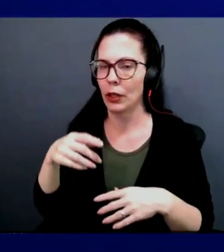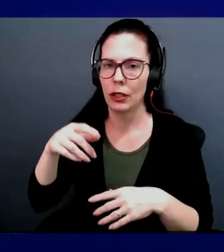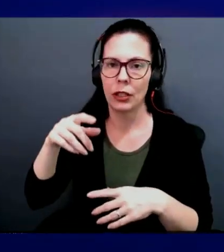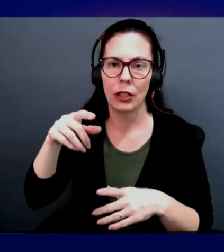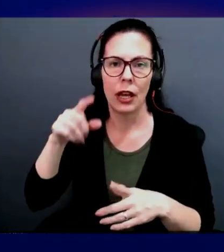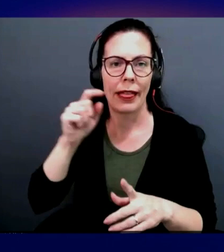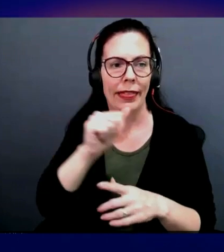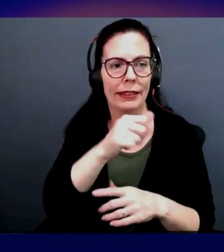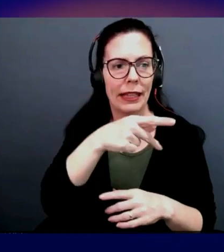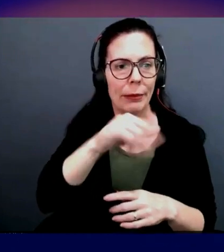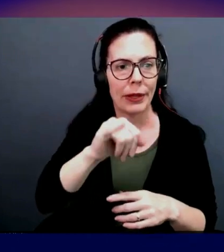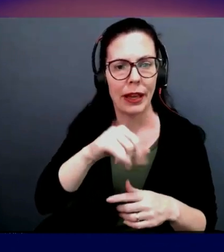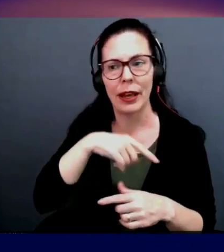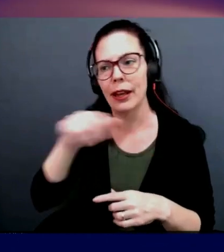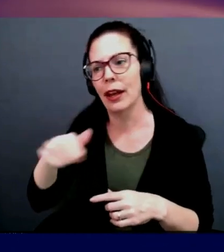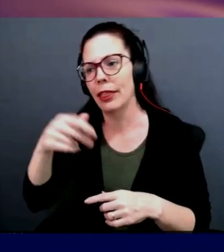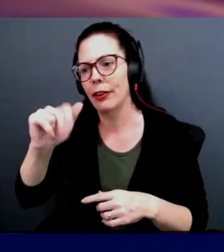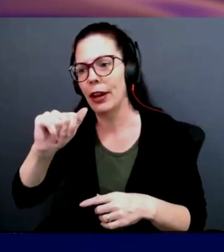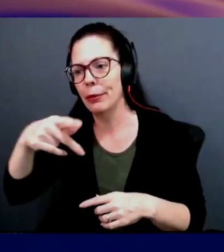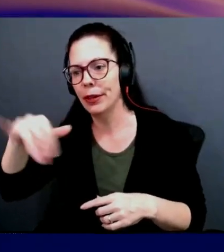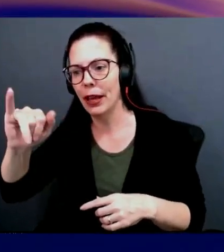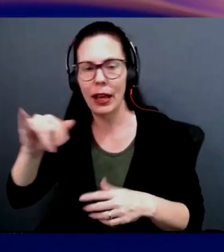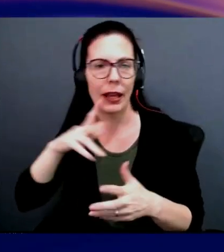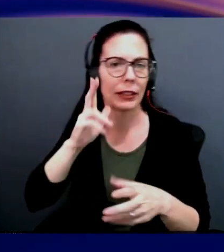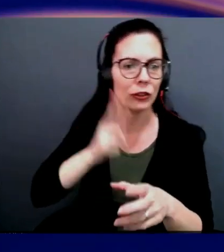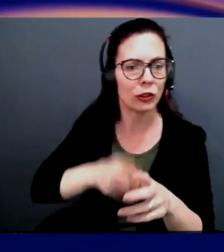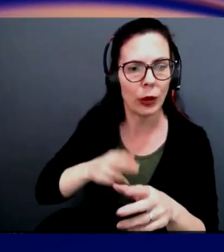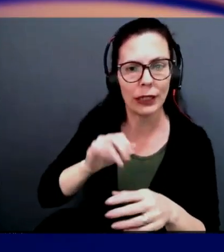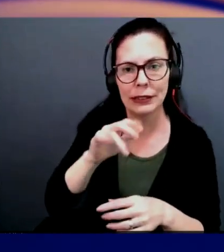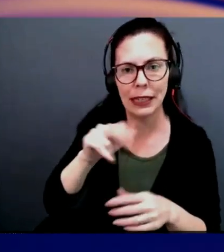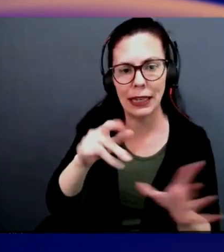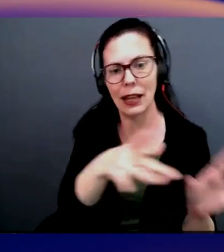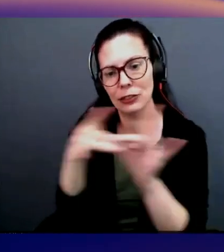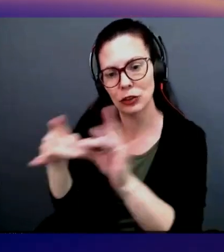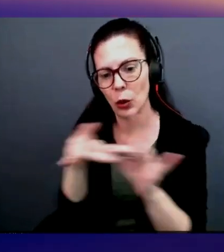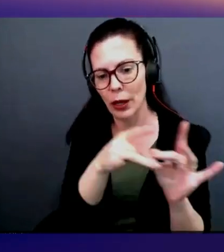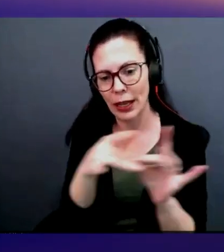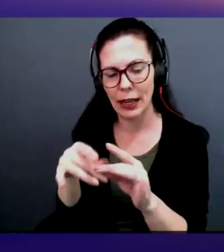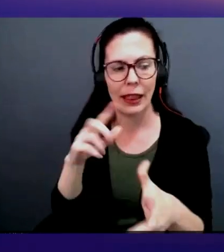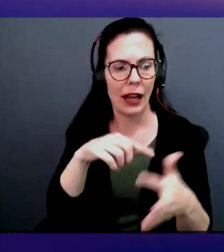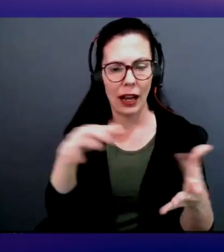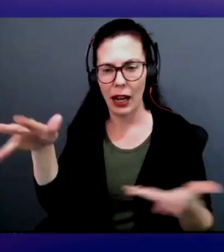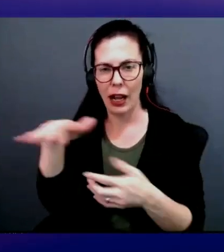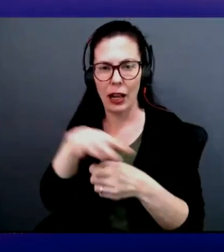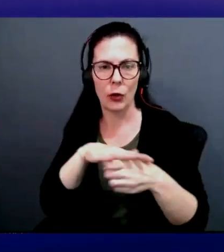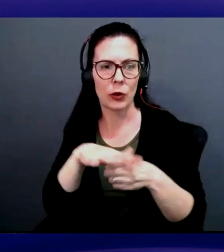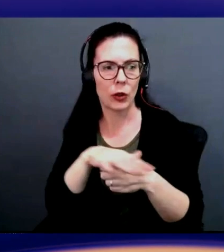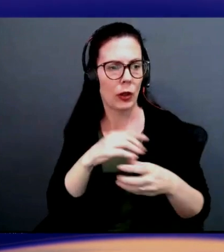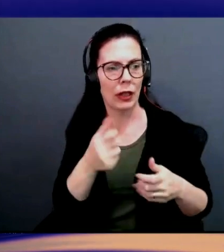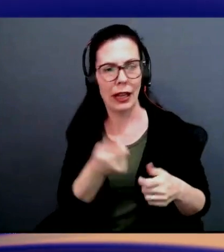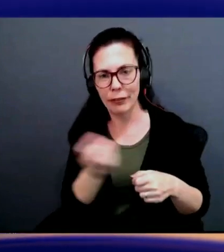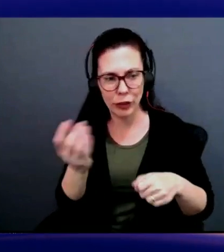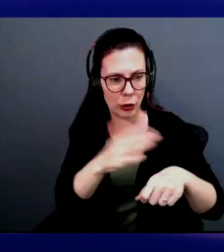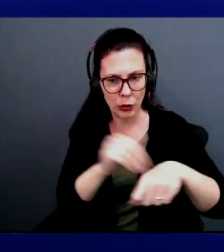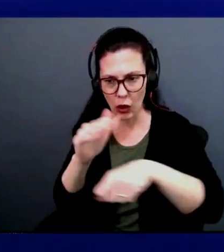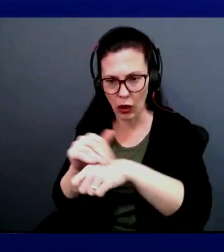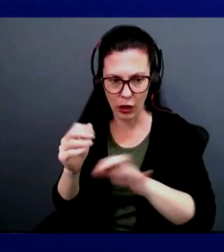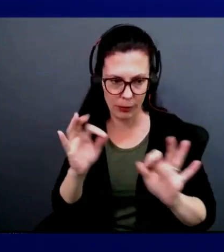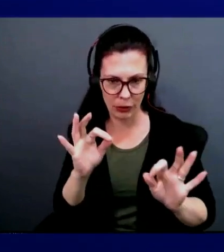and then hit another API and then join the data locally. And then just do that a couple calls so you could get what the data's gonna look like